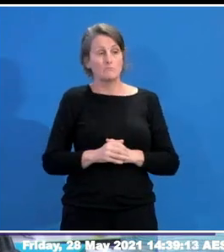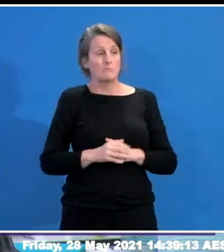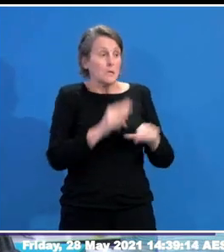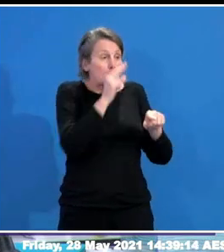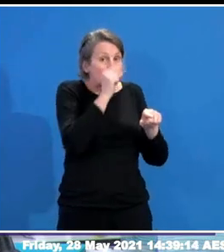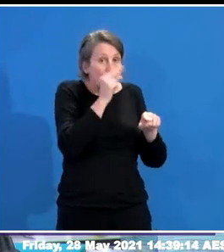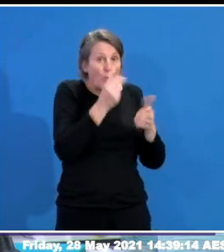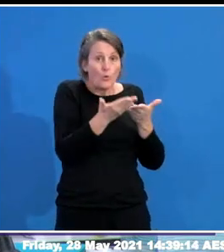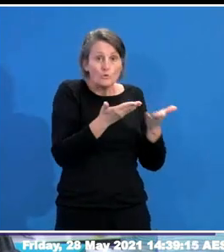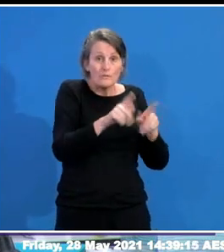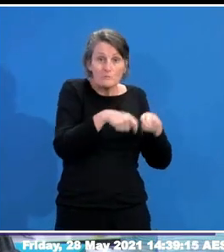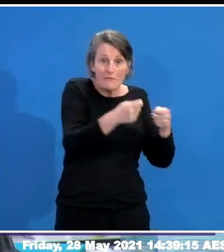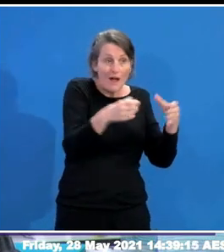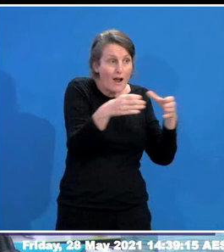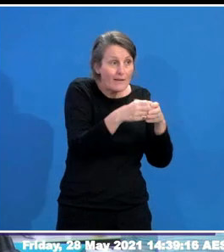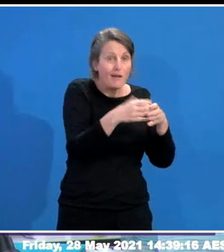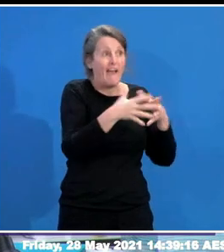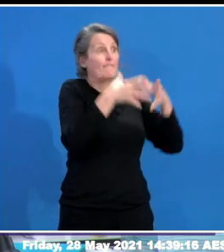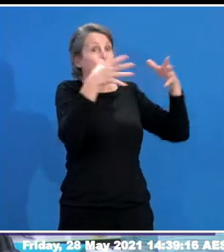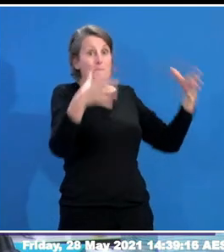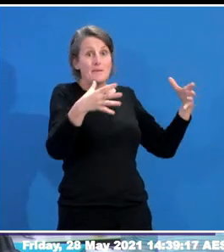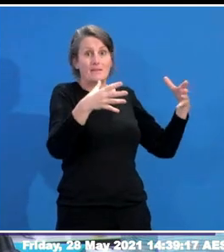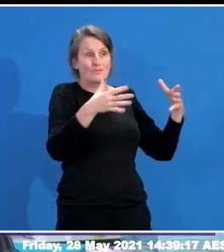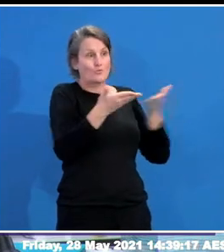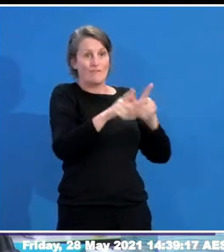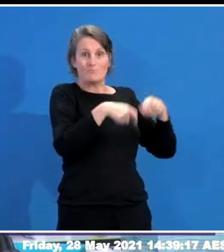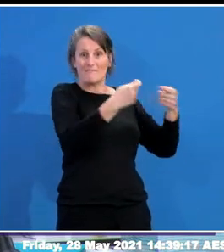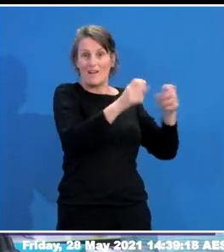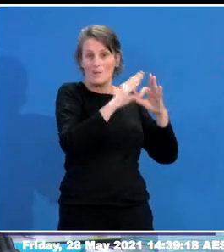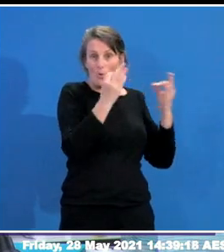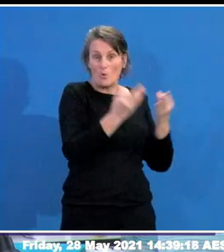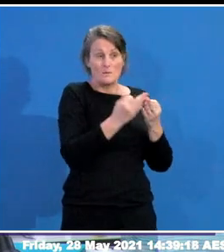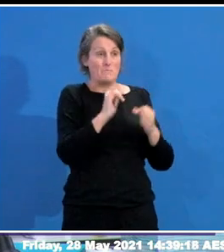providers, large providers, providers that operate on a national basis and